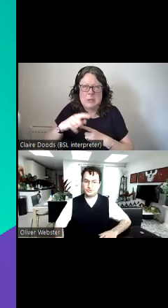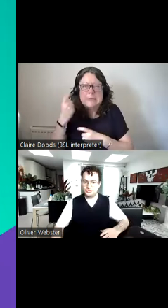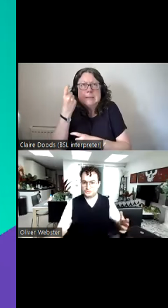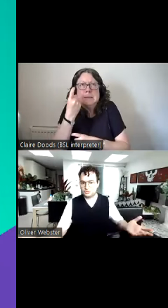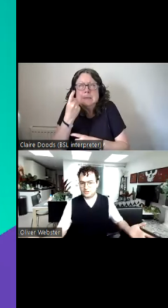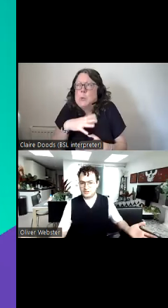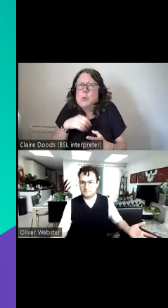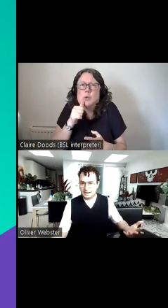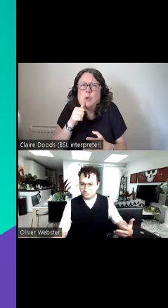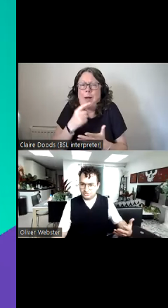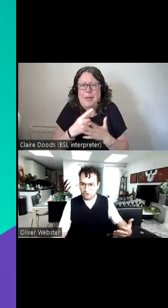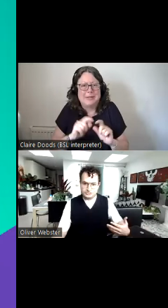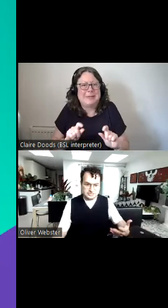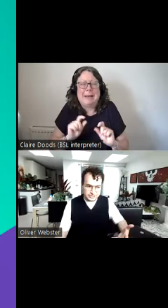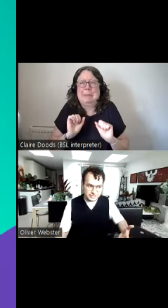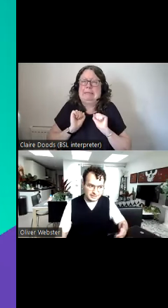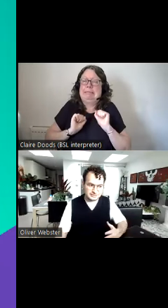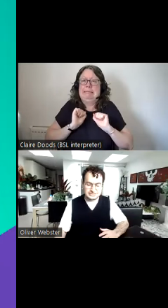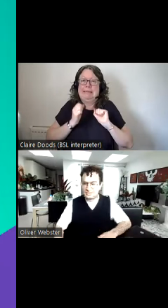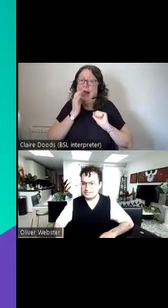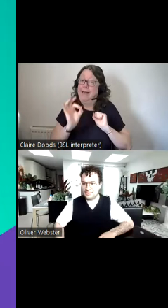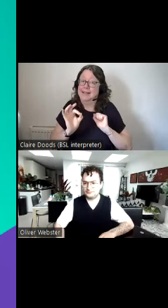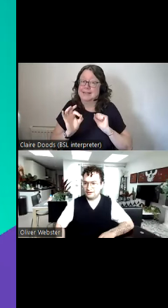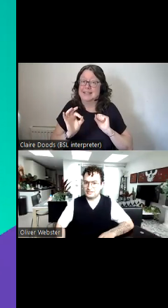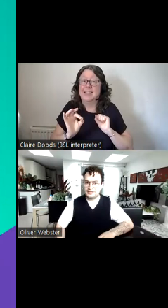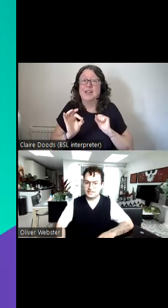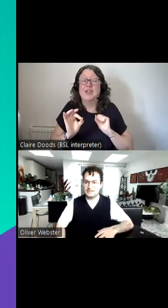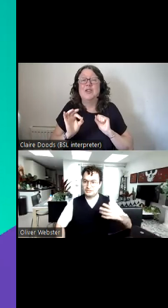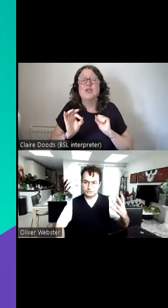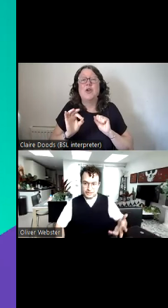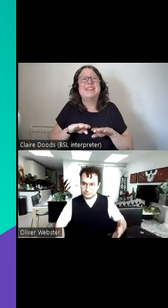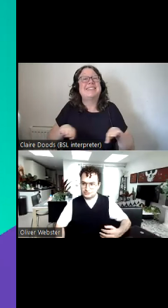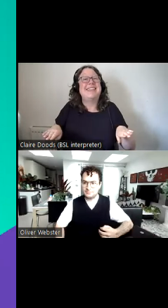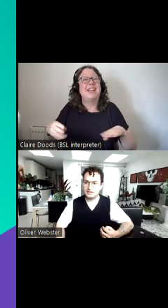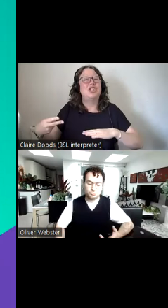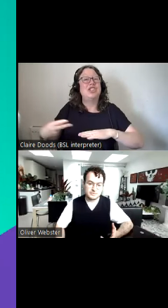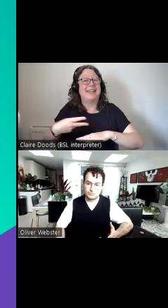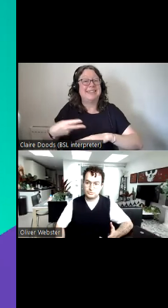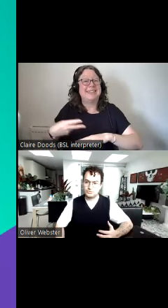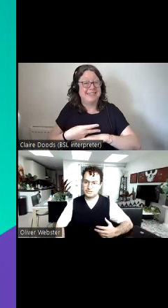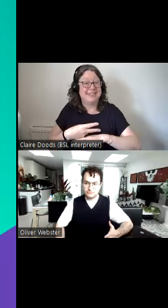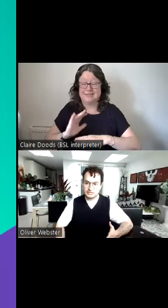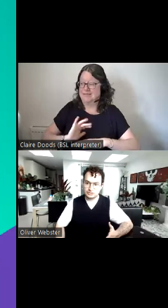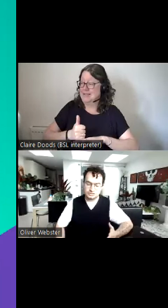Just a quick bit of background on StageText. StageText was founded in the year 2000 by three people with hearing loss.